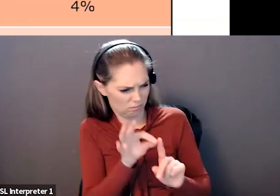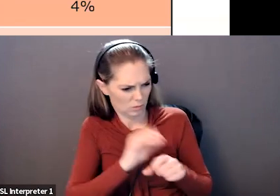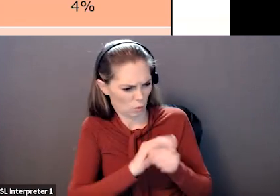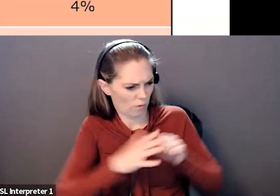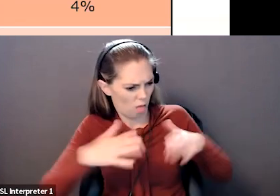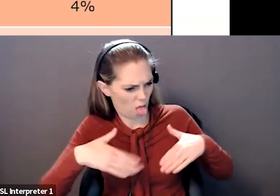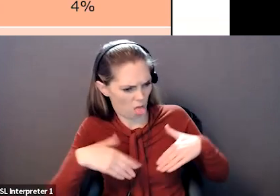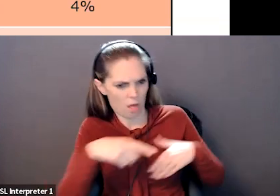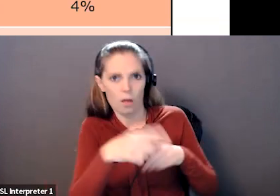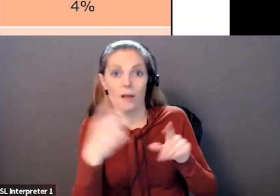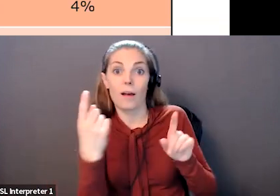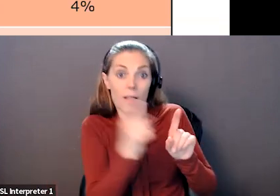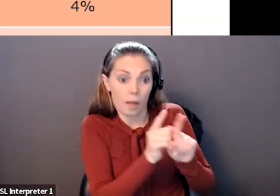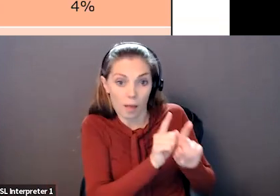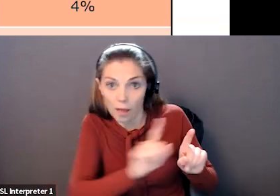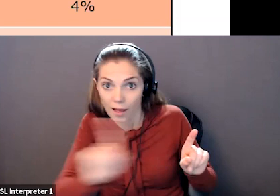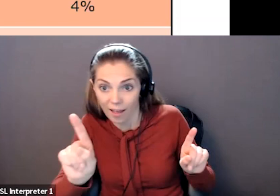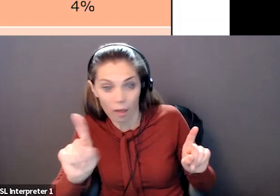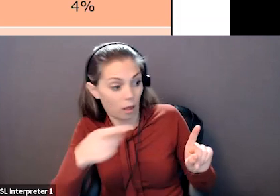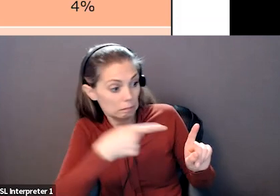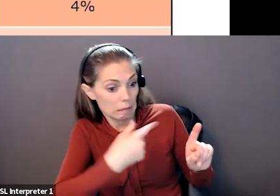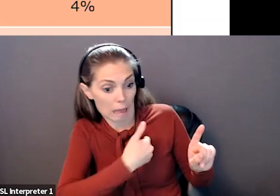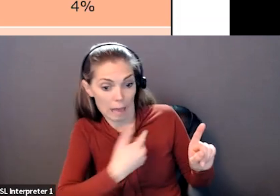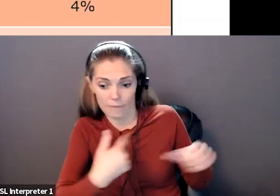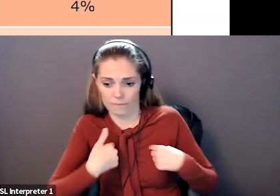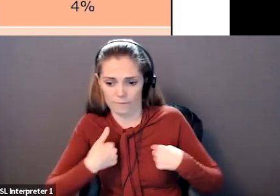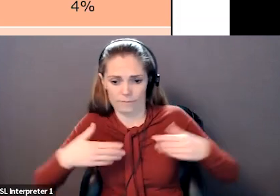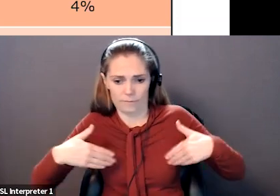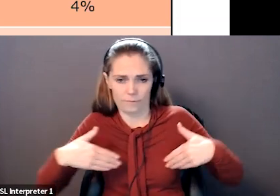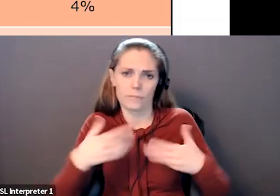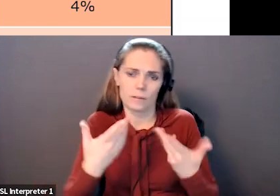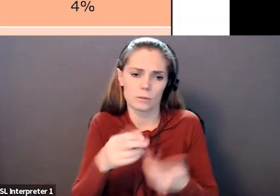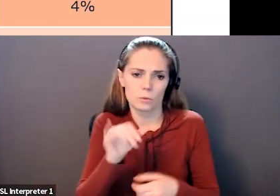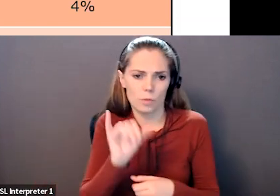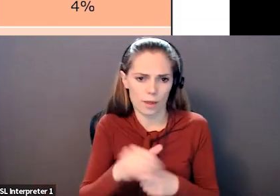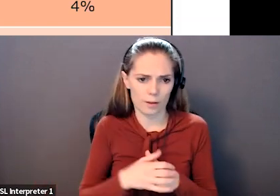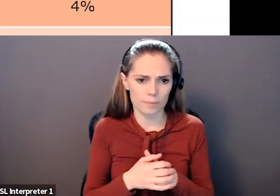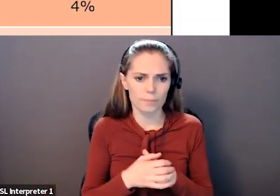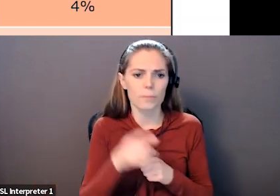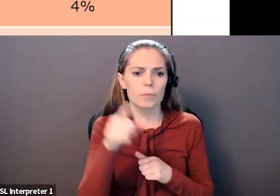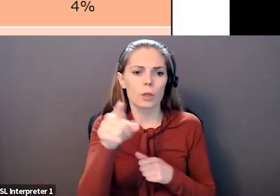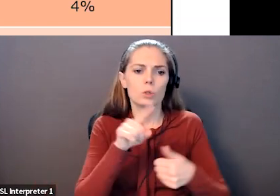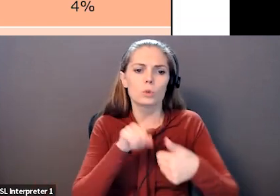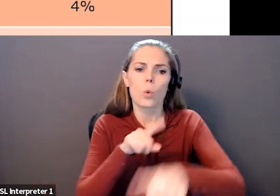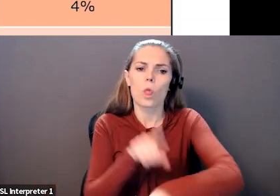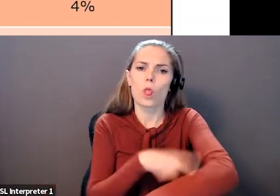sectors we refer to them as classification units within a compensation system and not surprisingly long-term care of public school districts and acute care